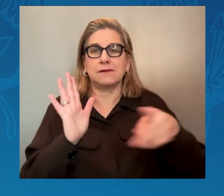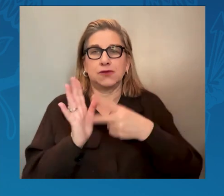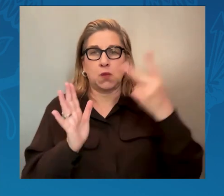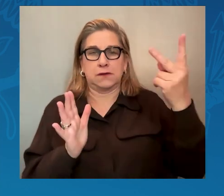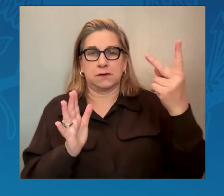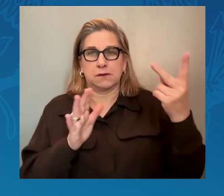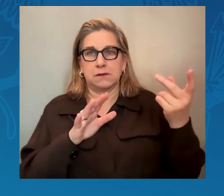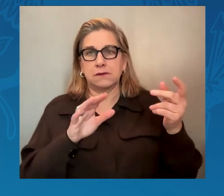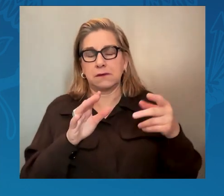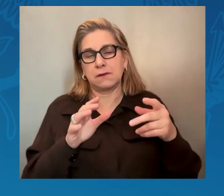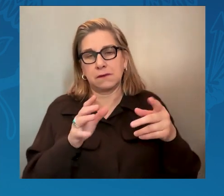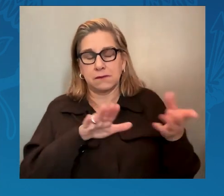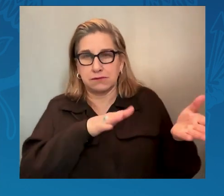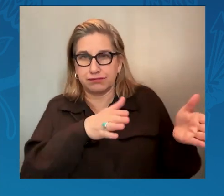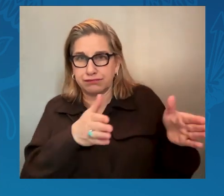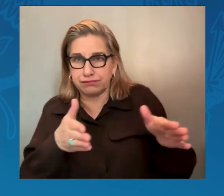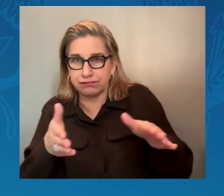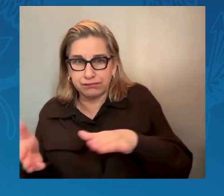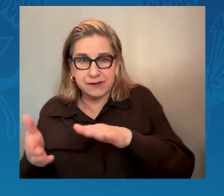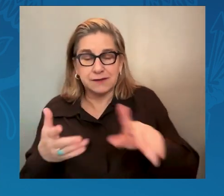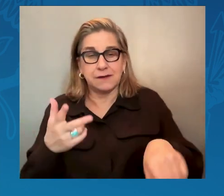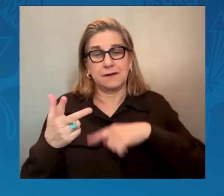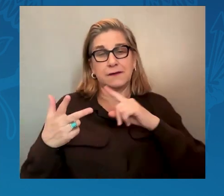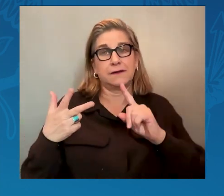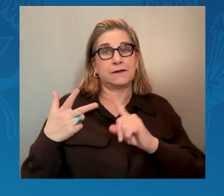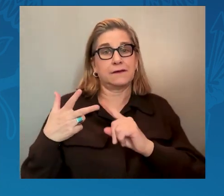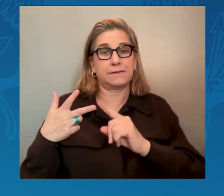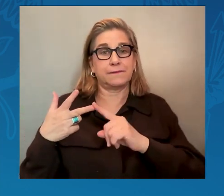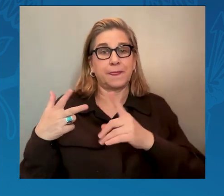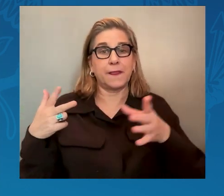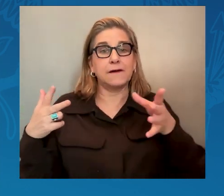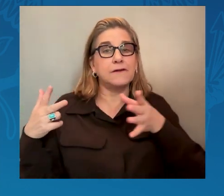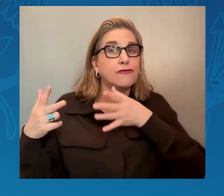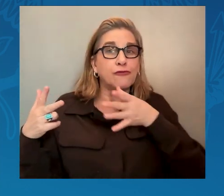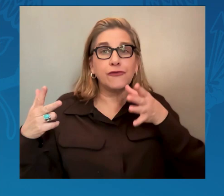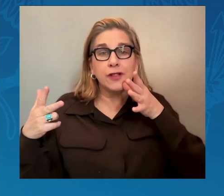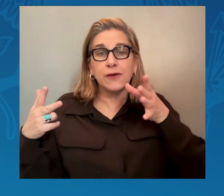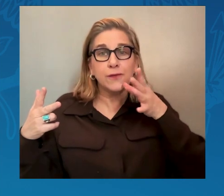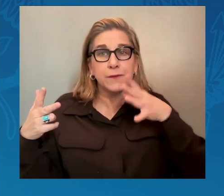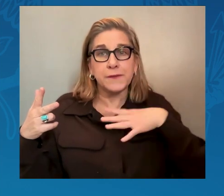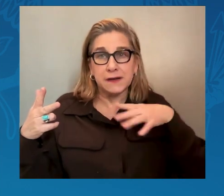What we also know is that this is an issue that is not just about health care.